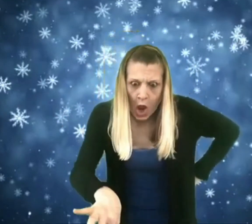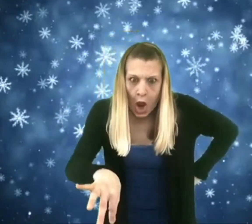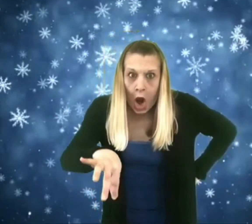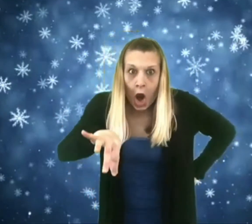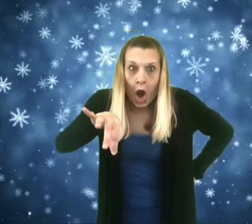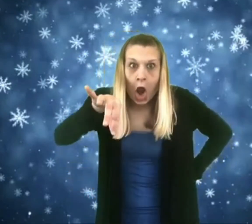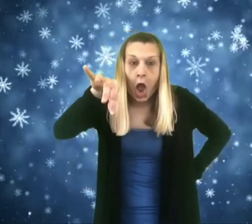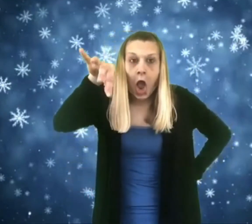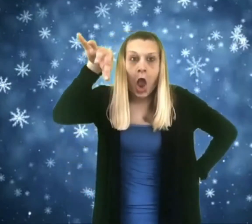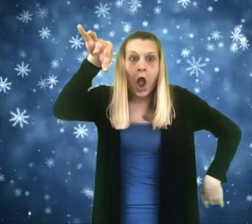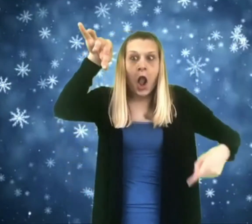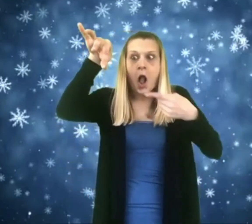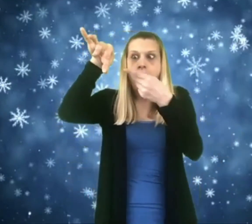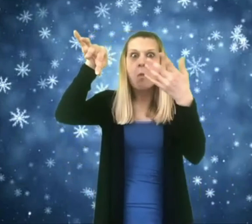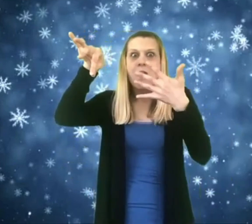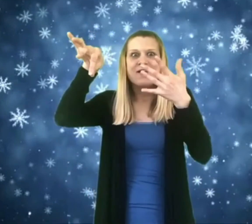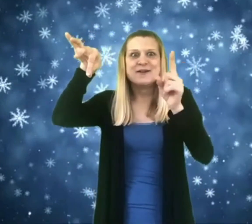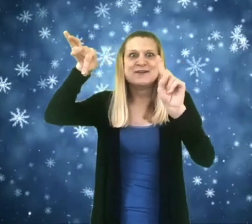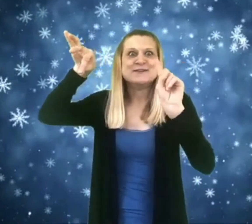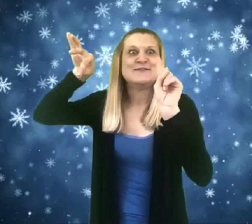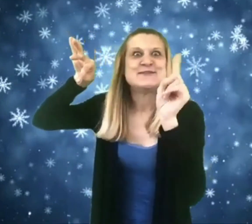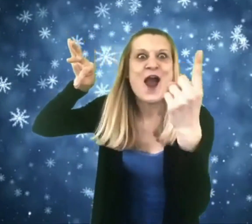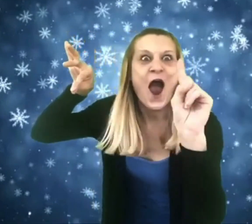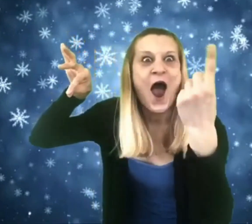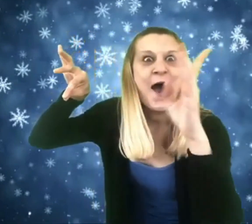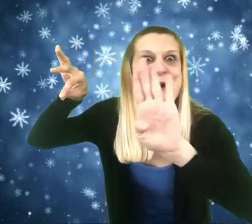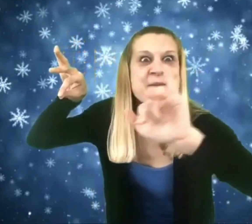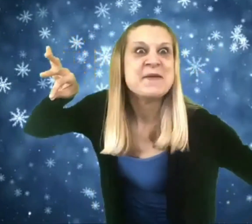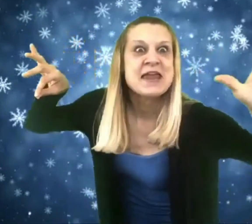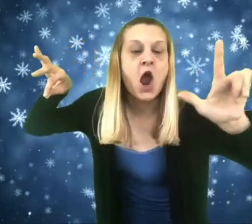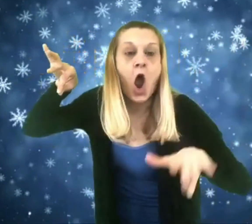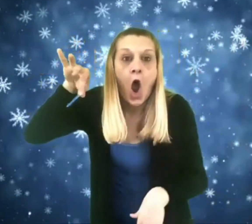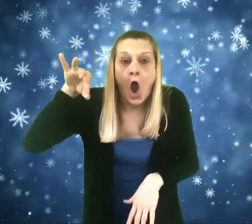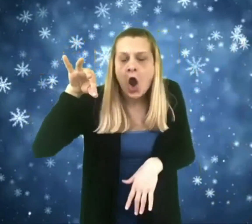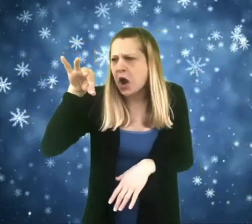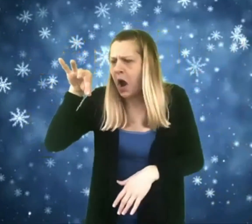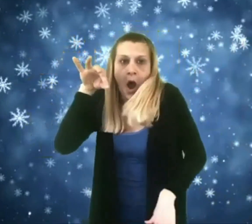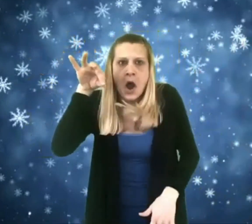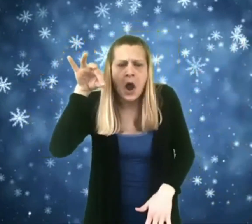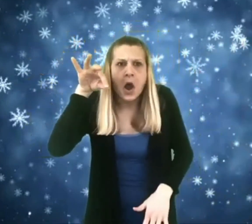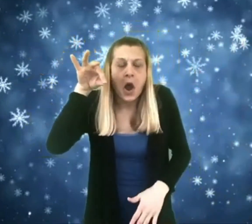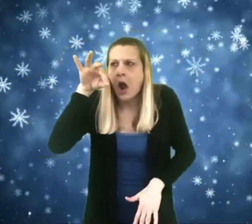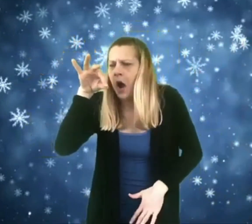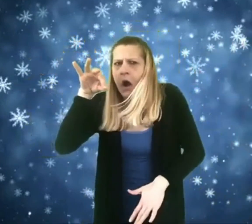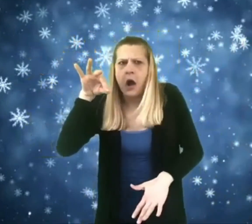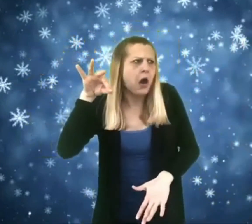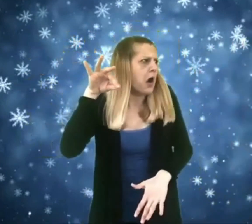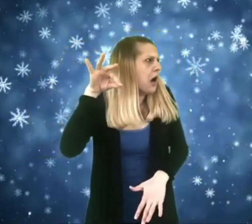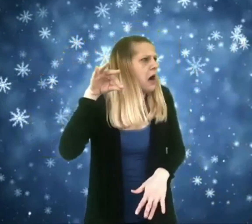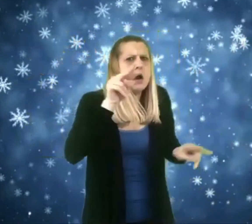He picked it up. He couldn't believe what he picked up. It was a dollar bill! Quickly he looked around him.